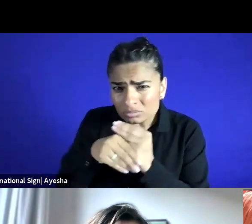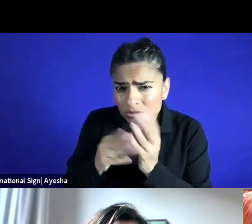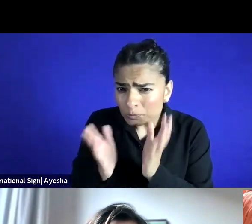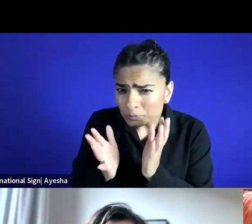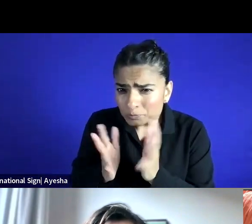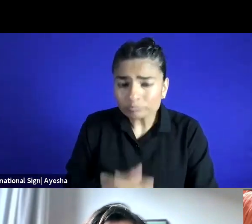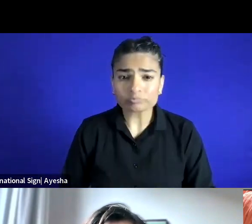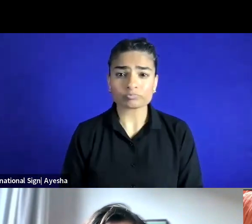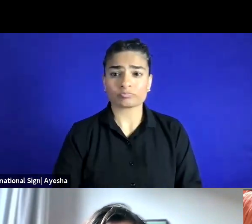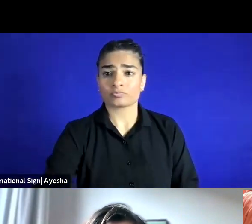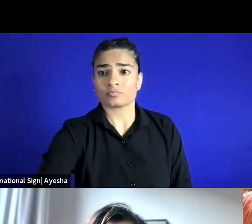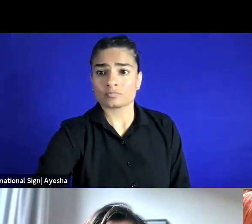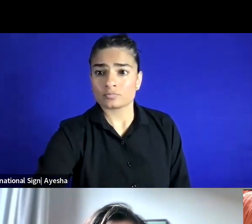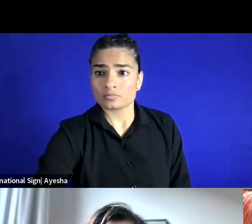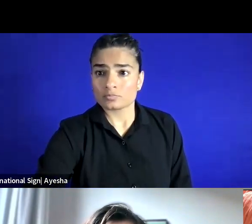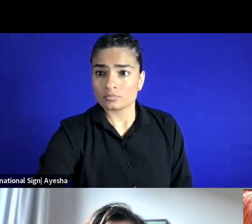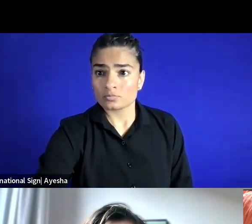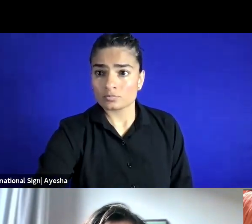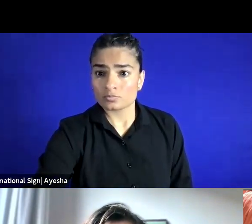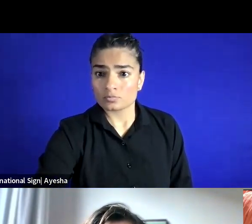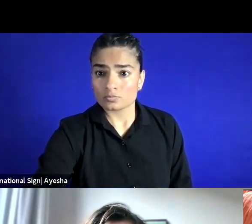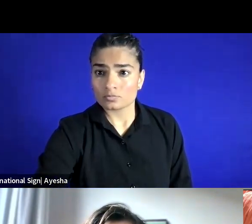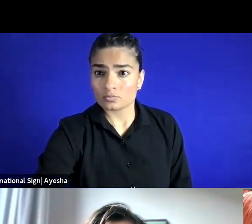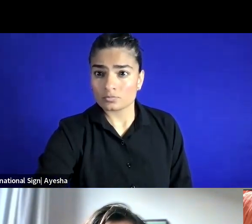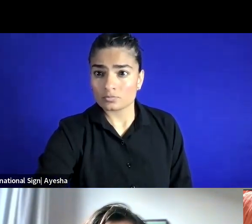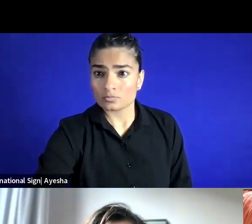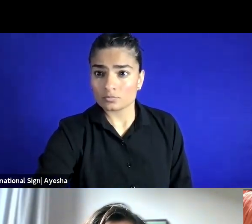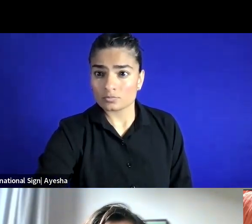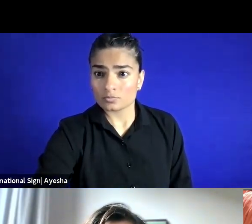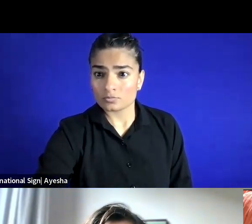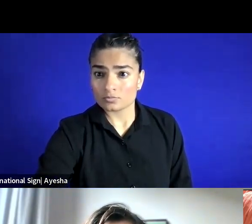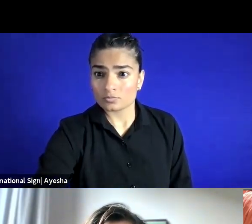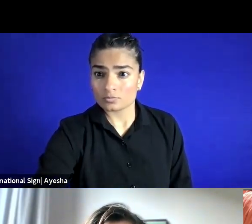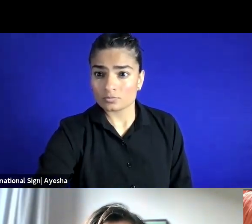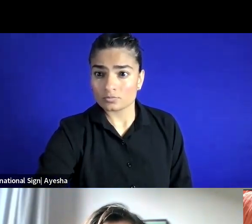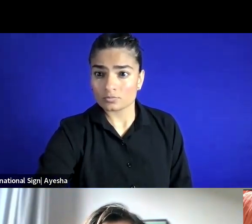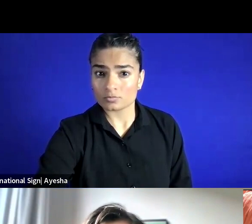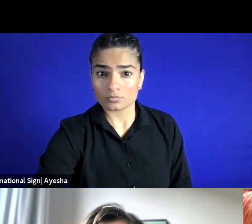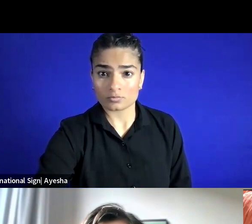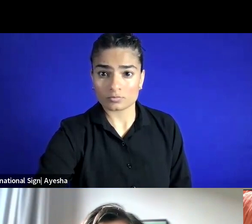Yeah. I mean, is really just to emphasize how the logistical issues are a reflection also of what's going on in the world right now.